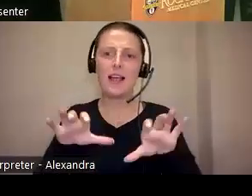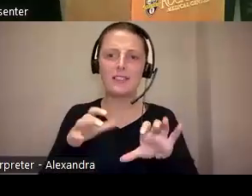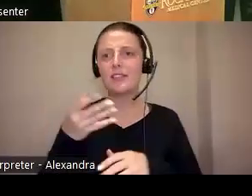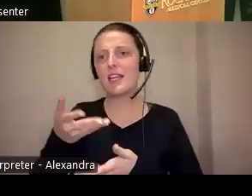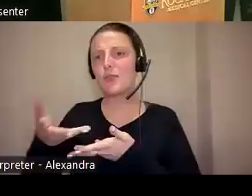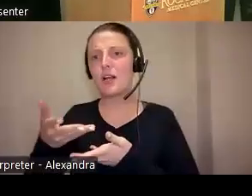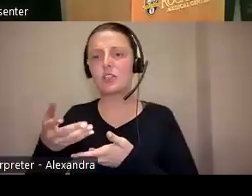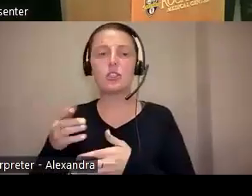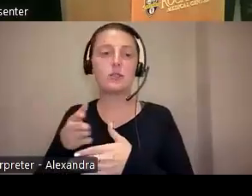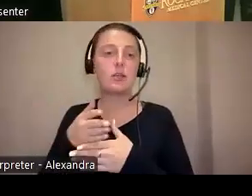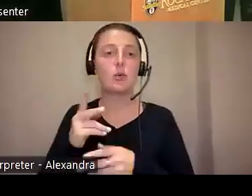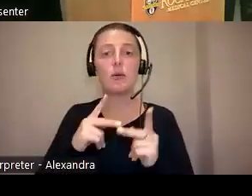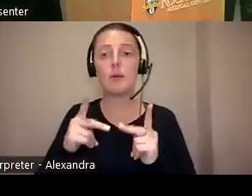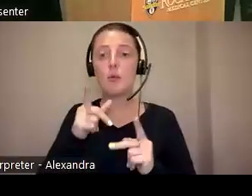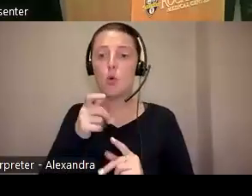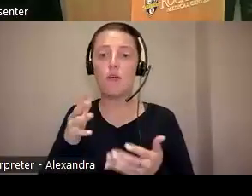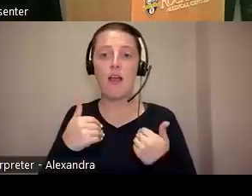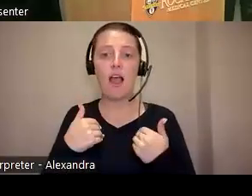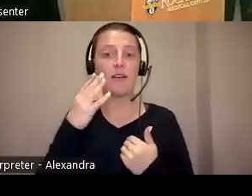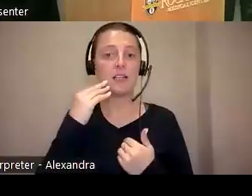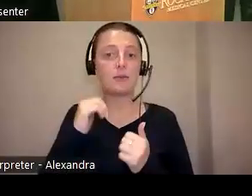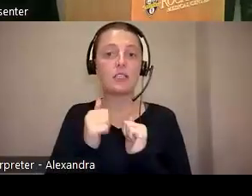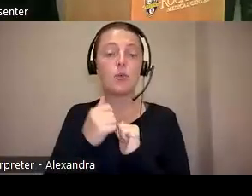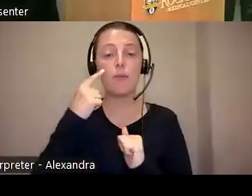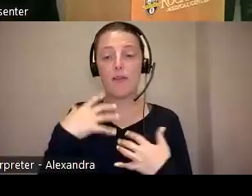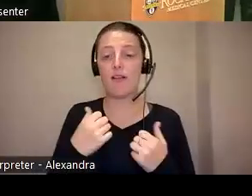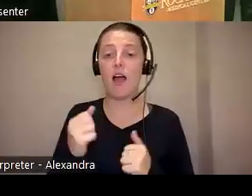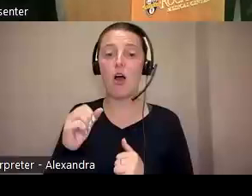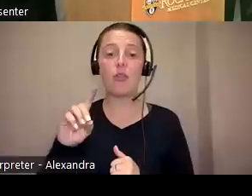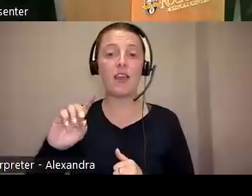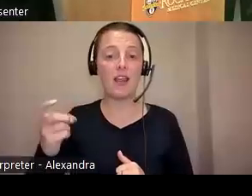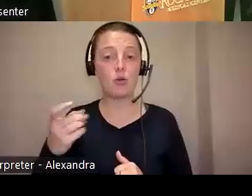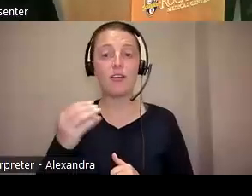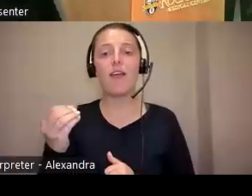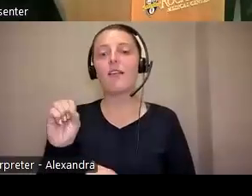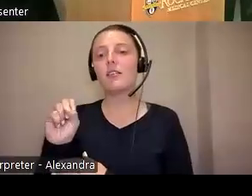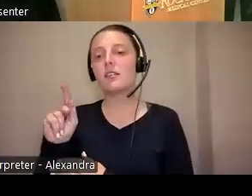health diagnoses and substance use disorders. And they really promote connection and inspires